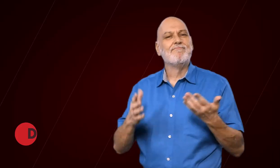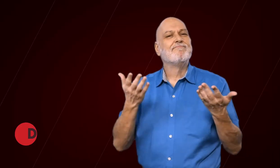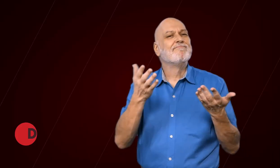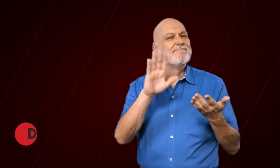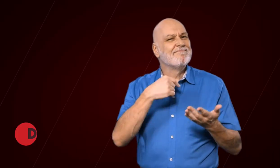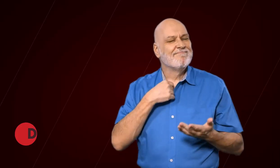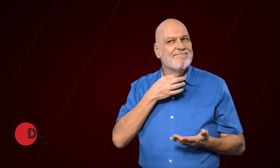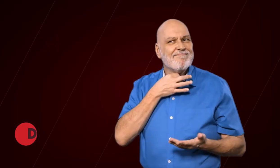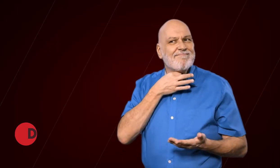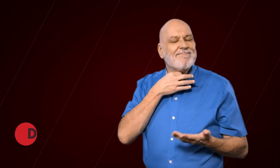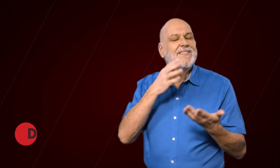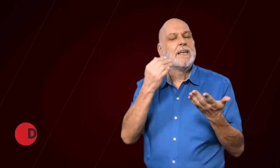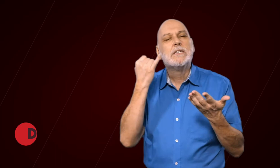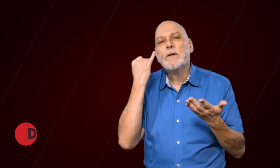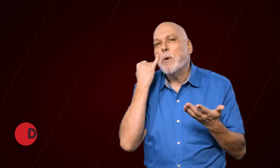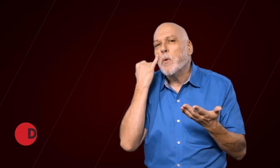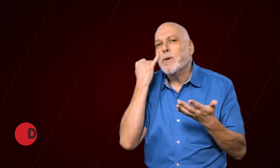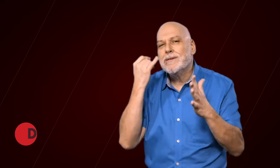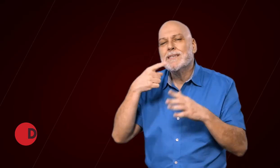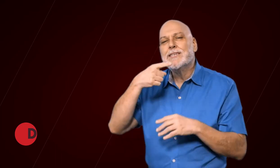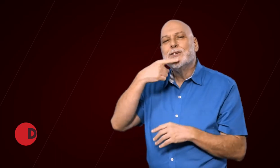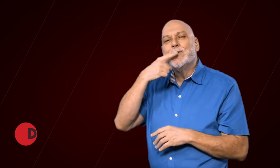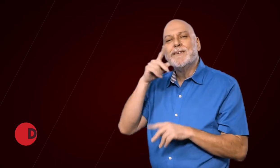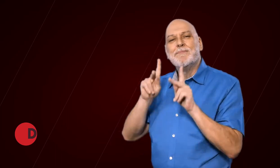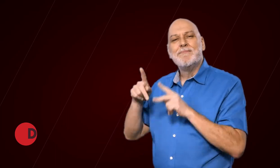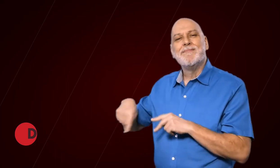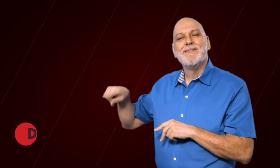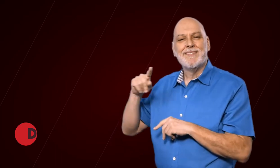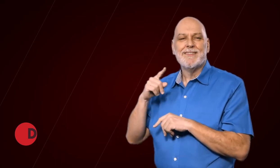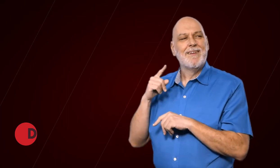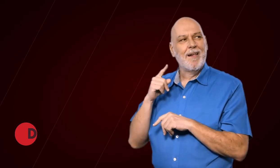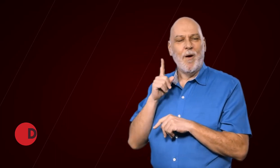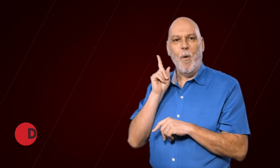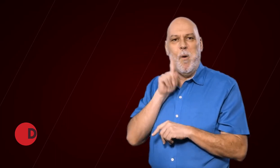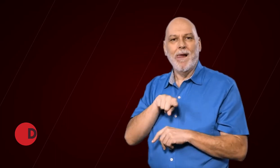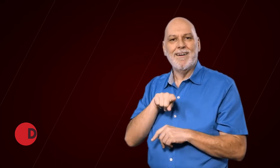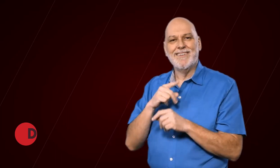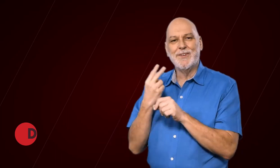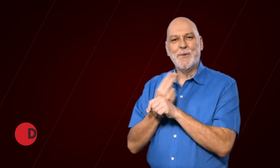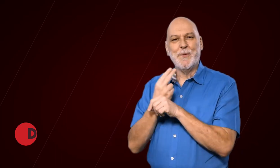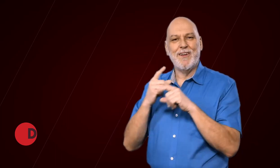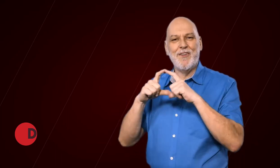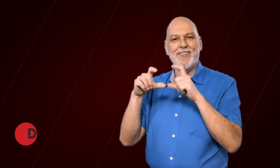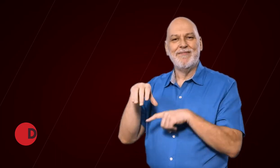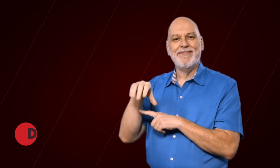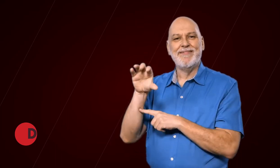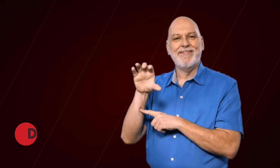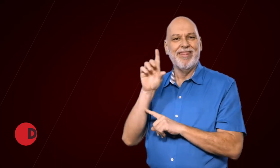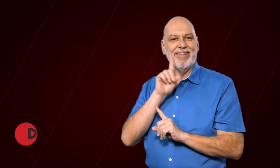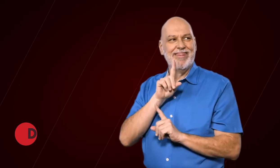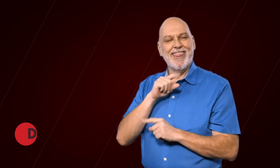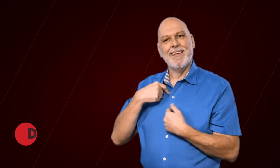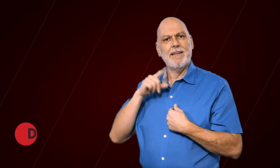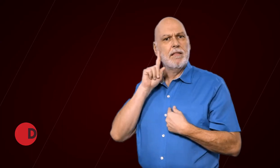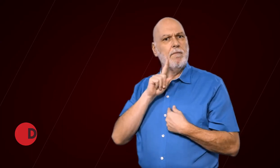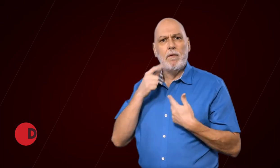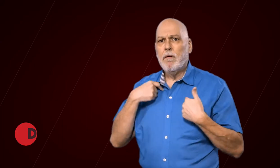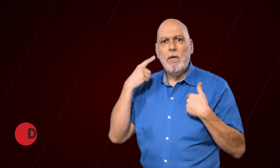[Anselmo]: What about hearing people using the card to pretend